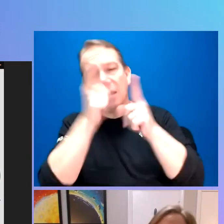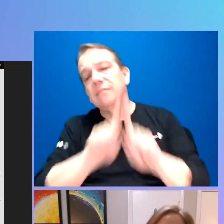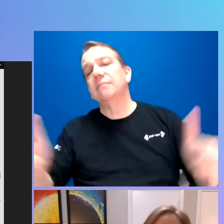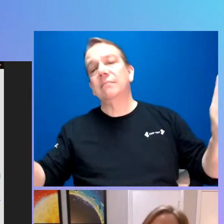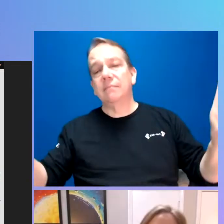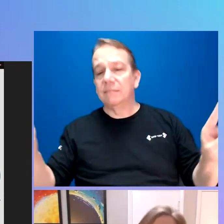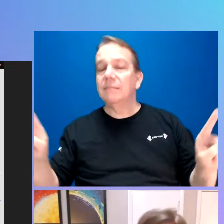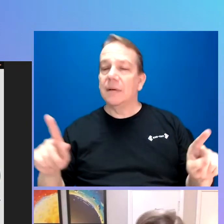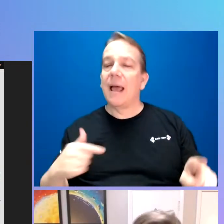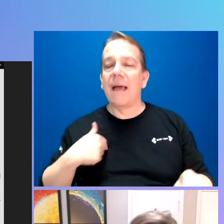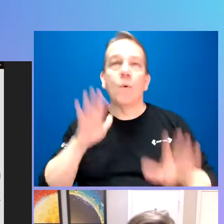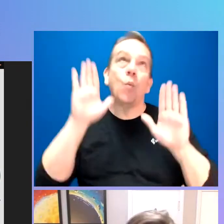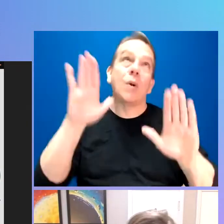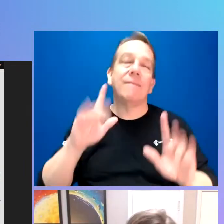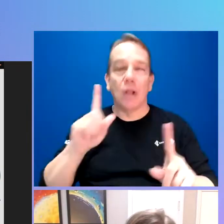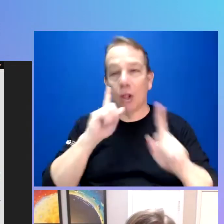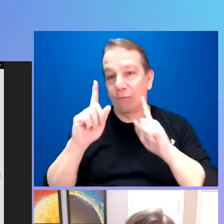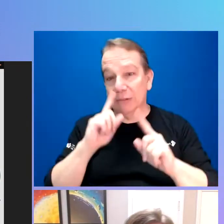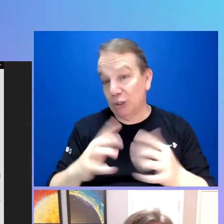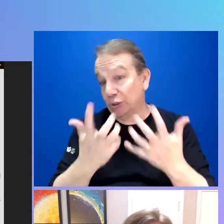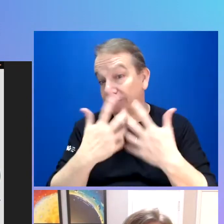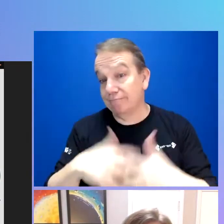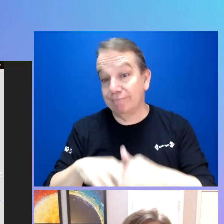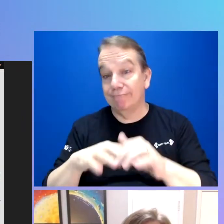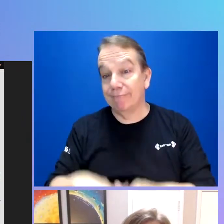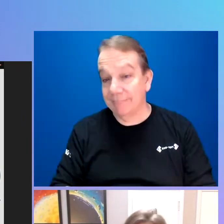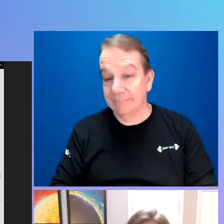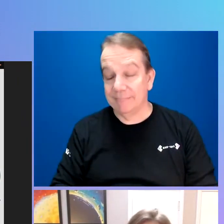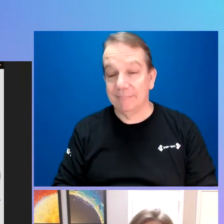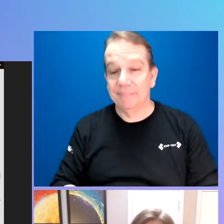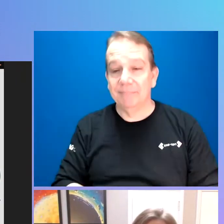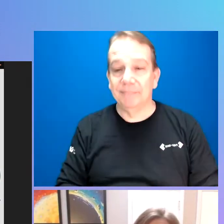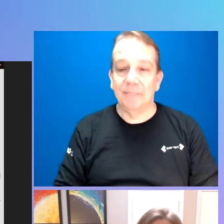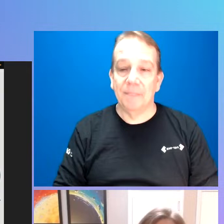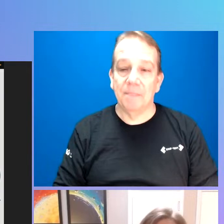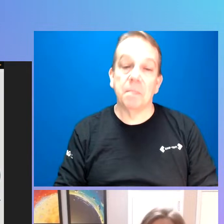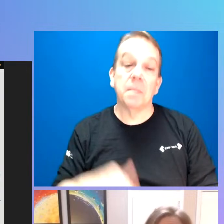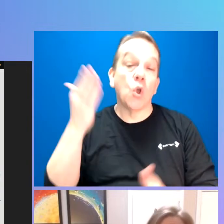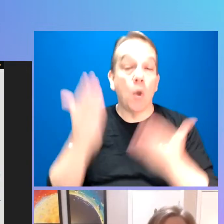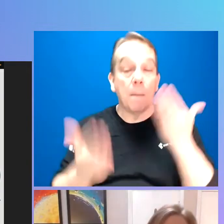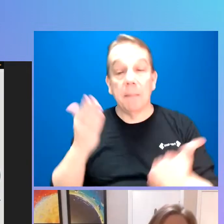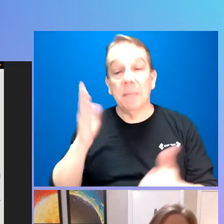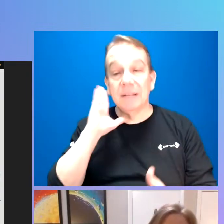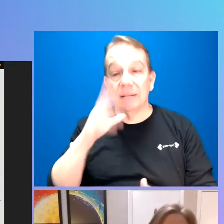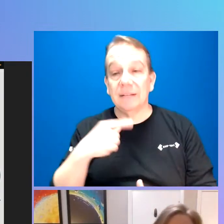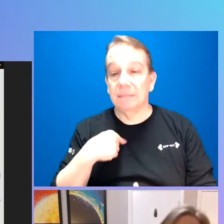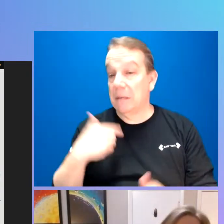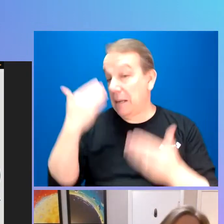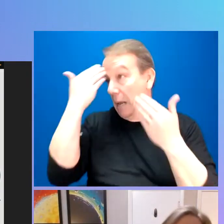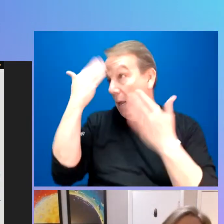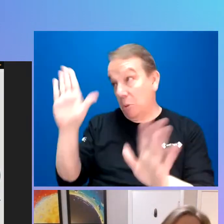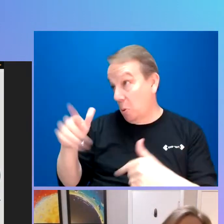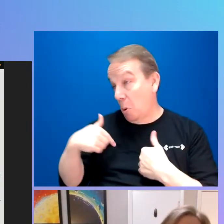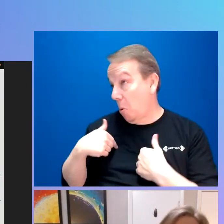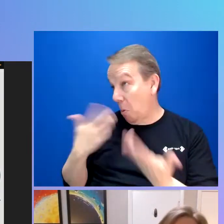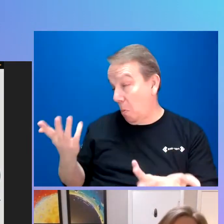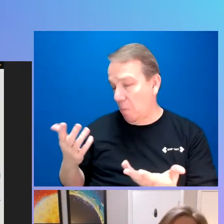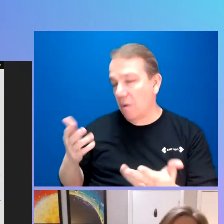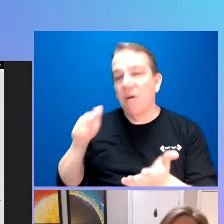separate ways. Having had a productive conversation or. Maybe they'll say, I don't know.